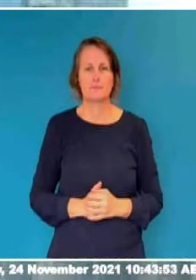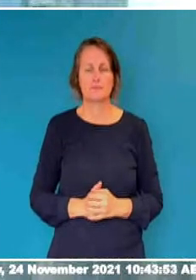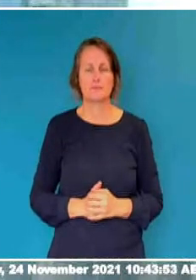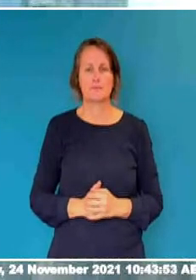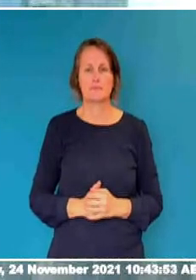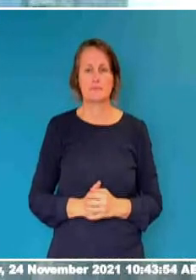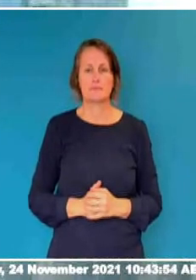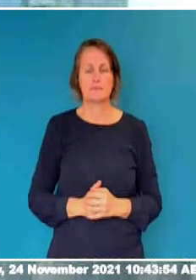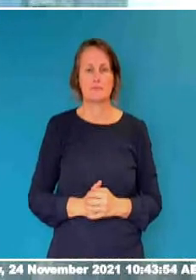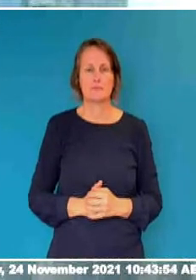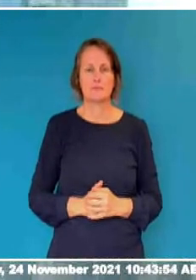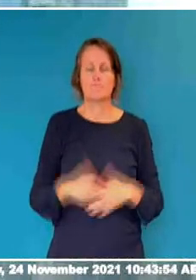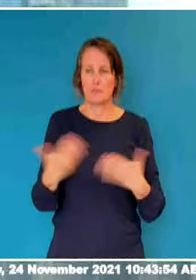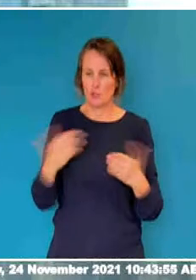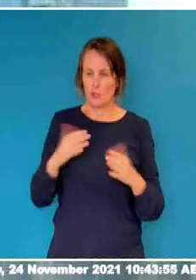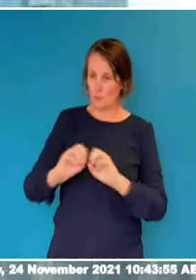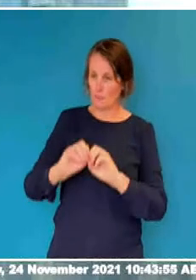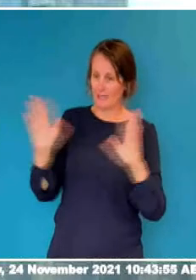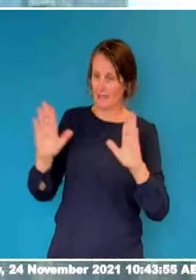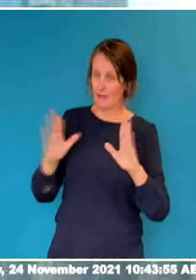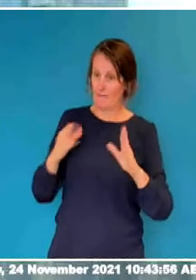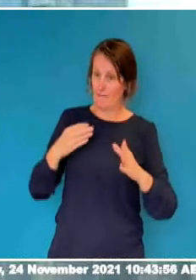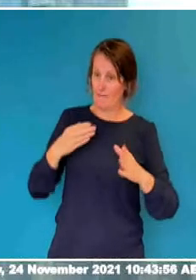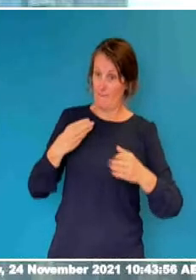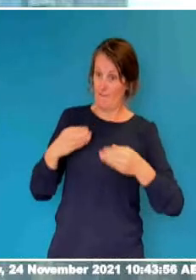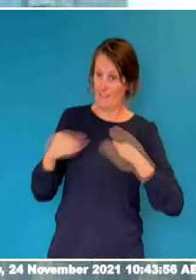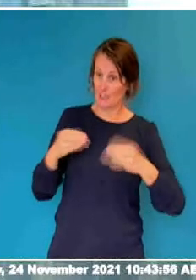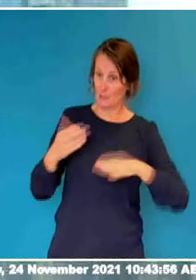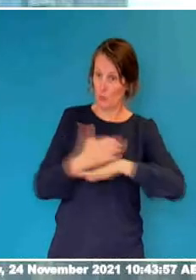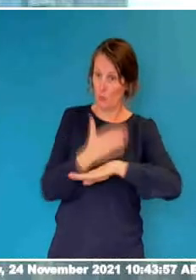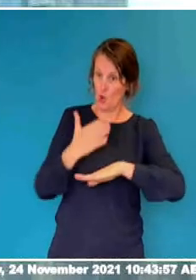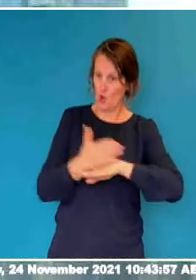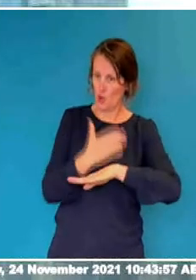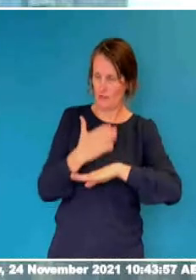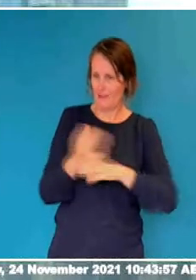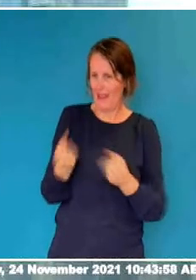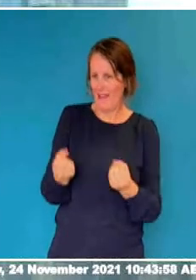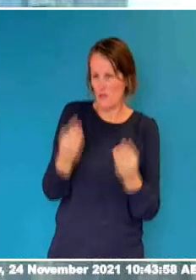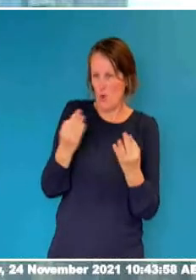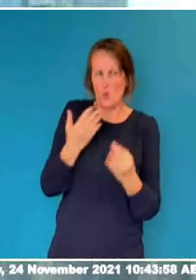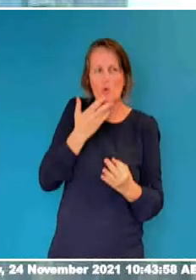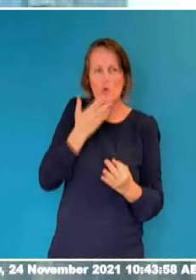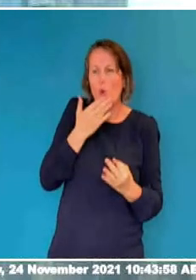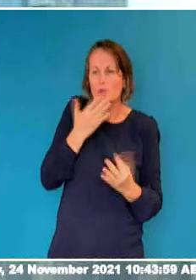So to be clear, flexible work wouldn't have a cost and that's why you don't track the cost of it?